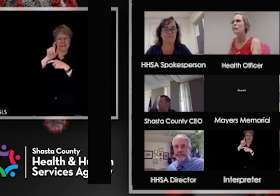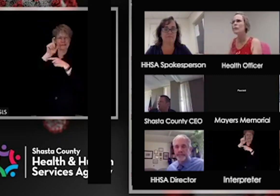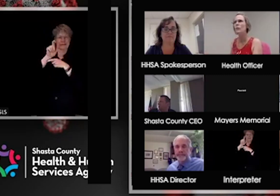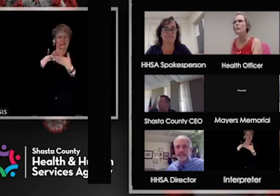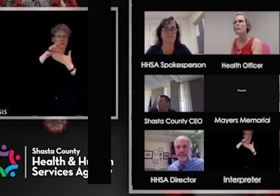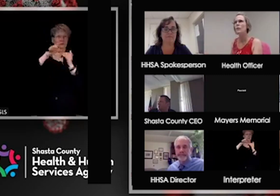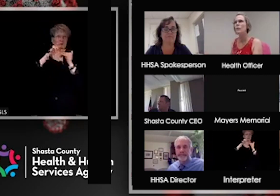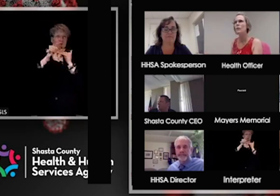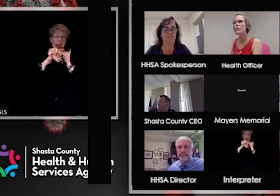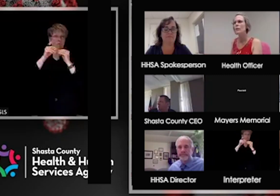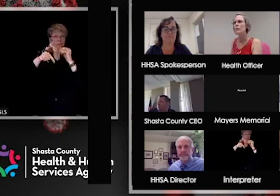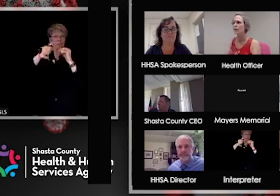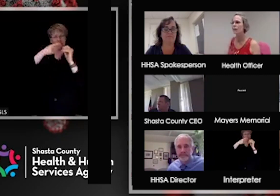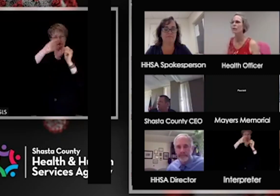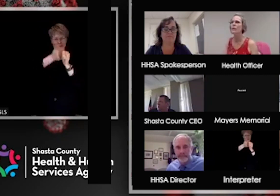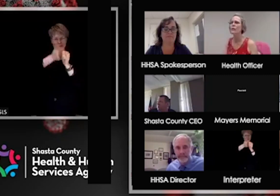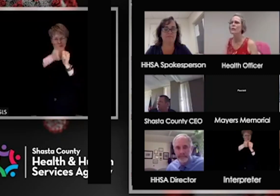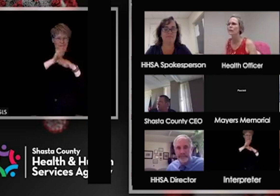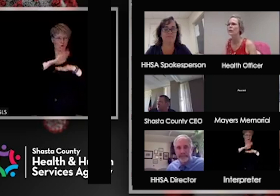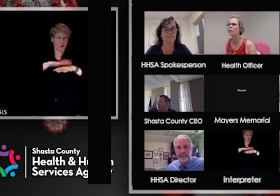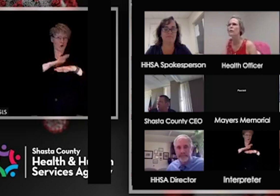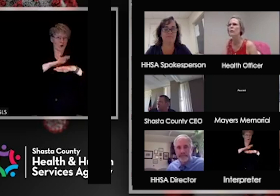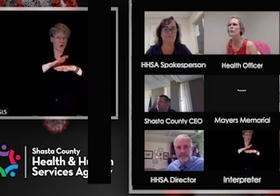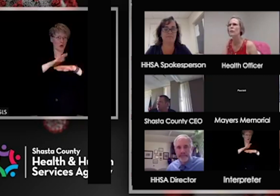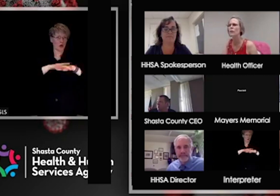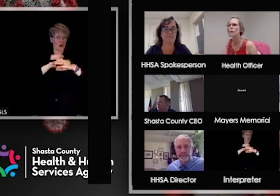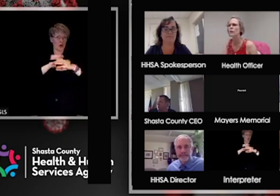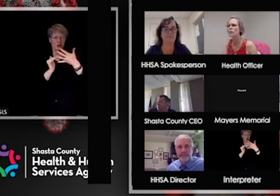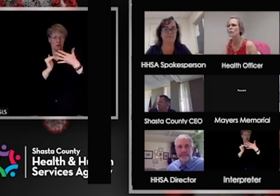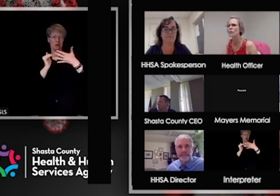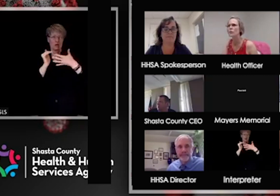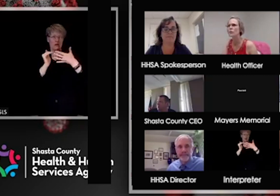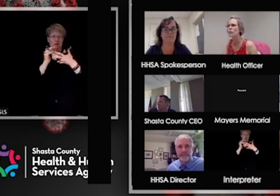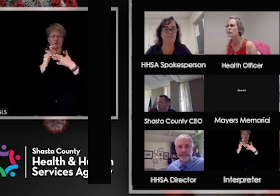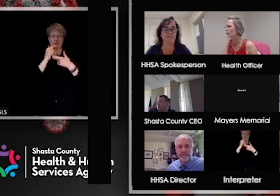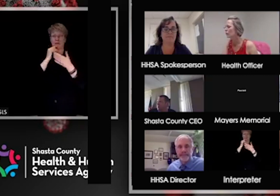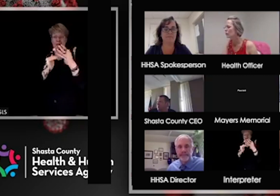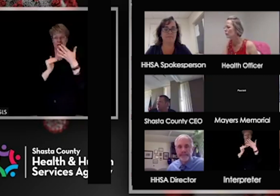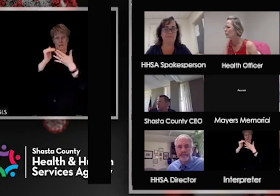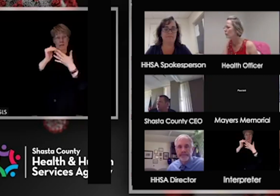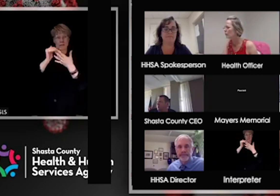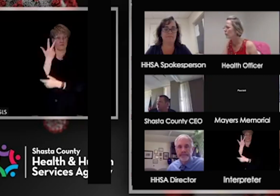levels,” and when you do that it says level three is a moderate risk. So, I’m wondering